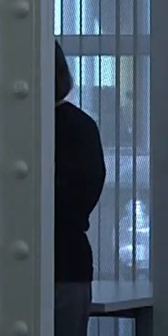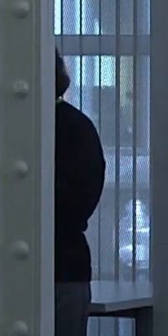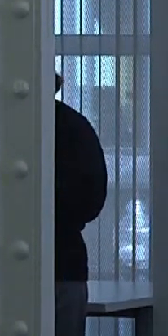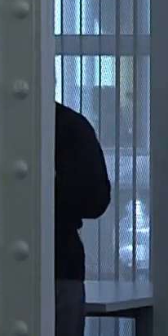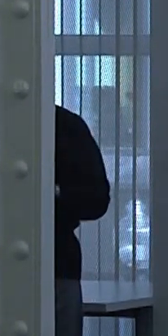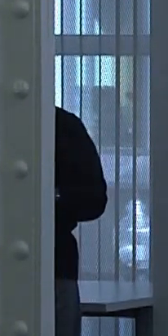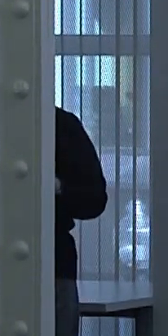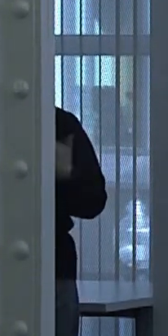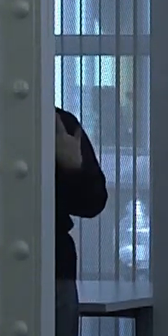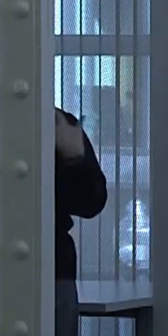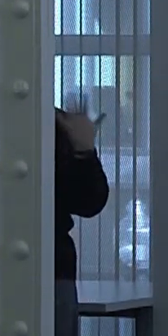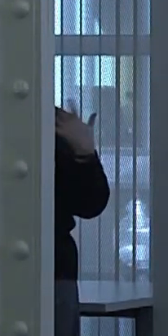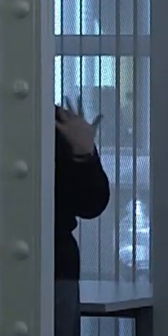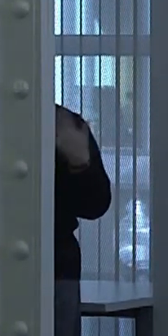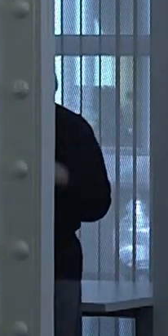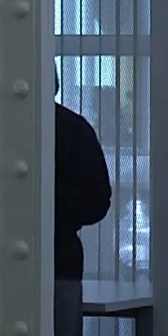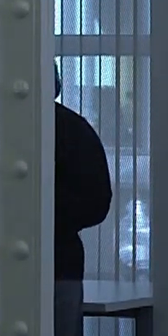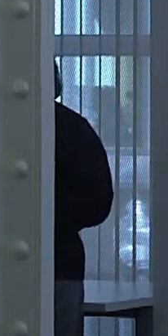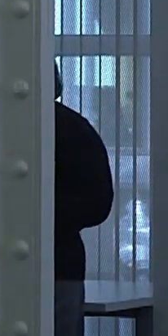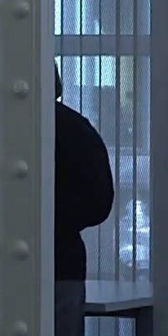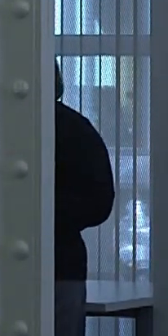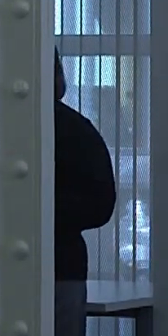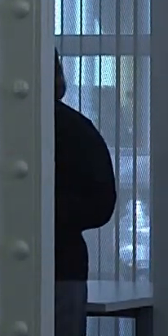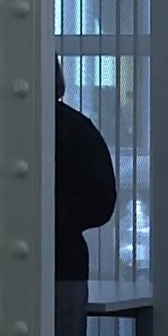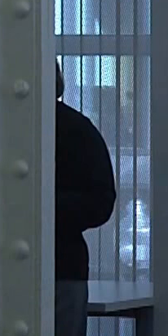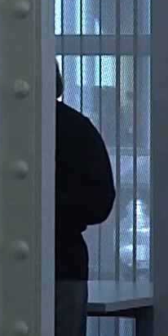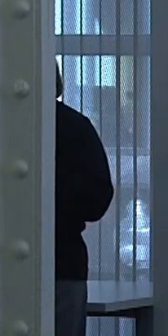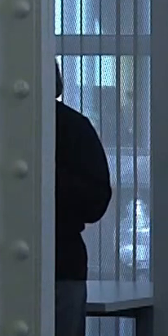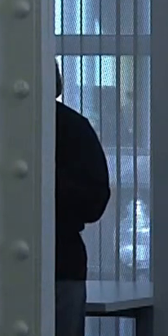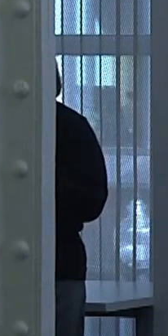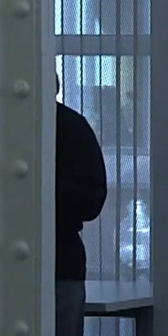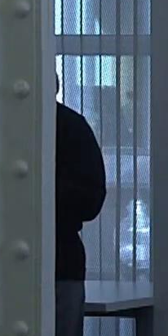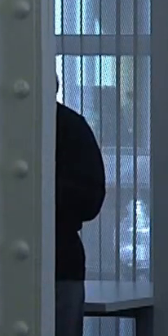I was the first full-time person that they hired and it was ...